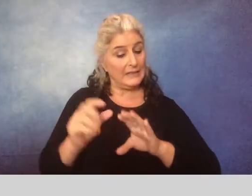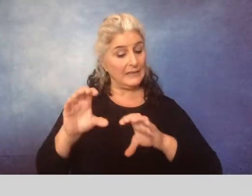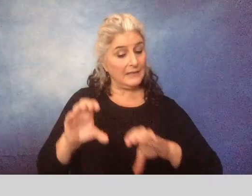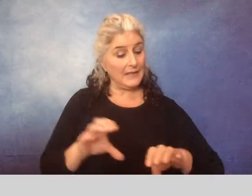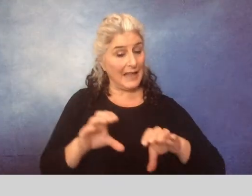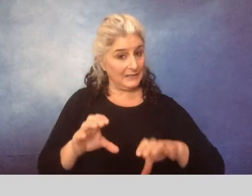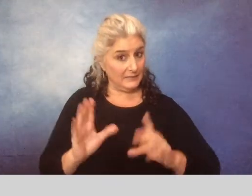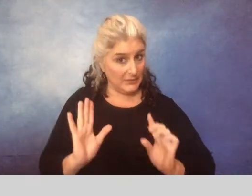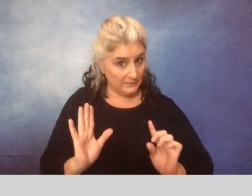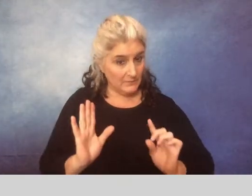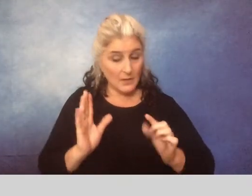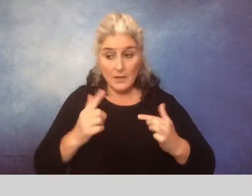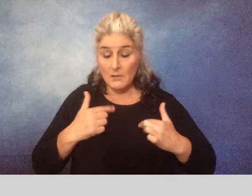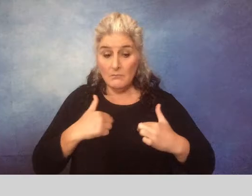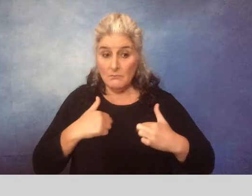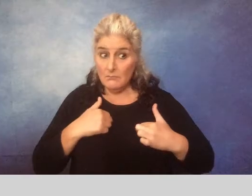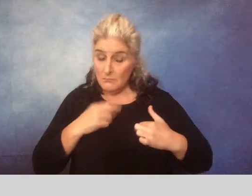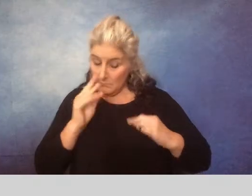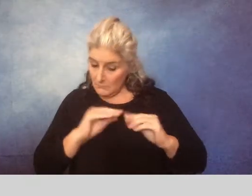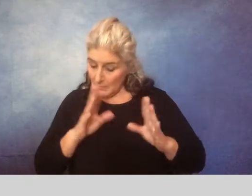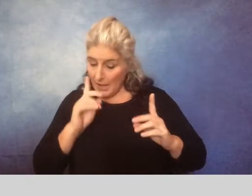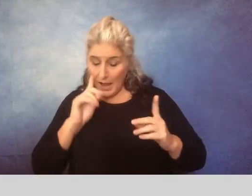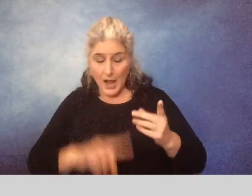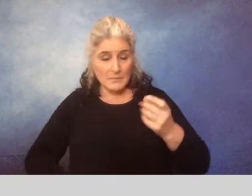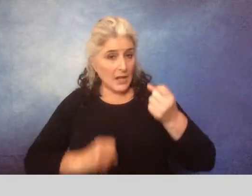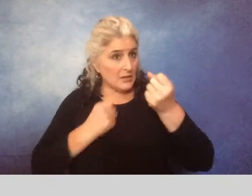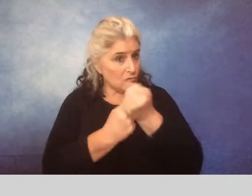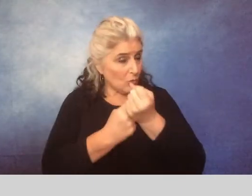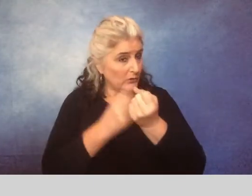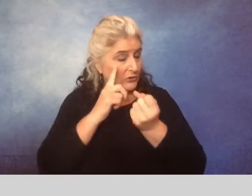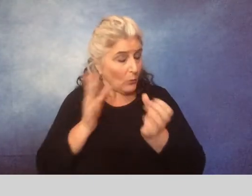To be clear, I am not encouraging or endorsing criminal activity.